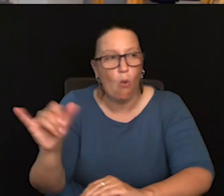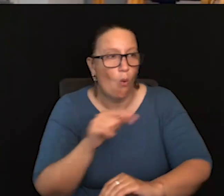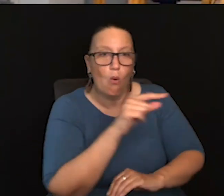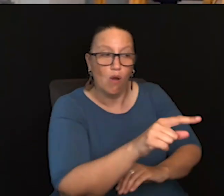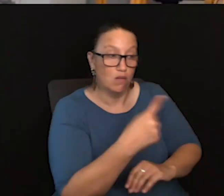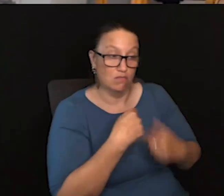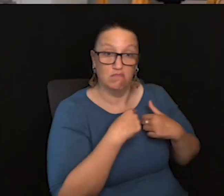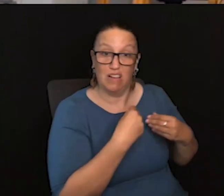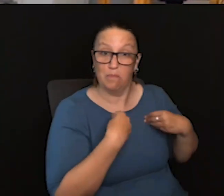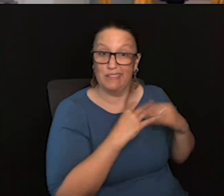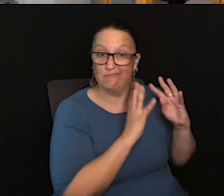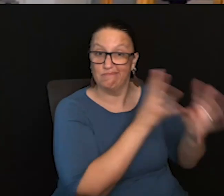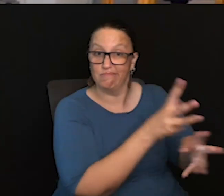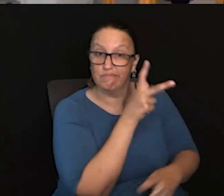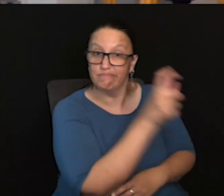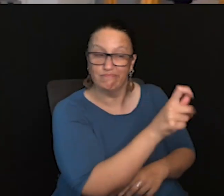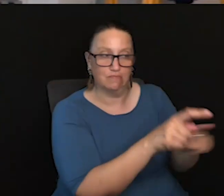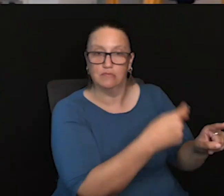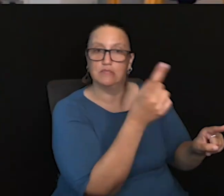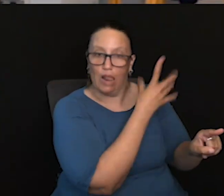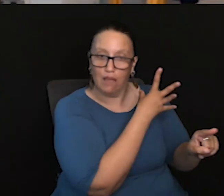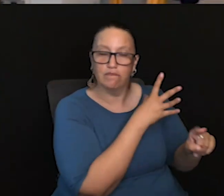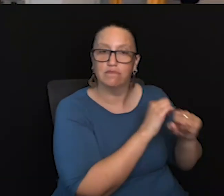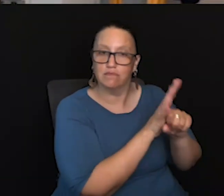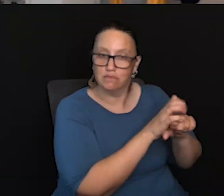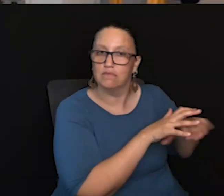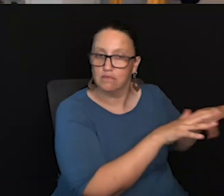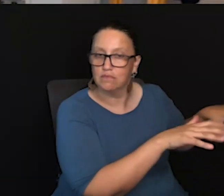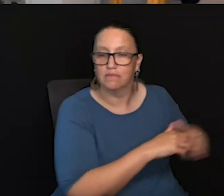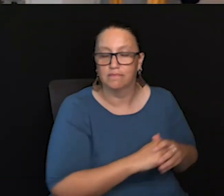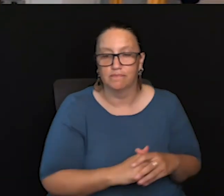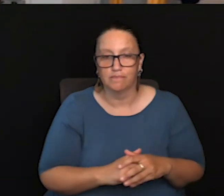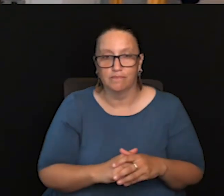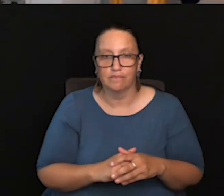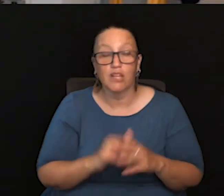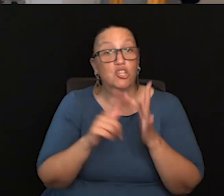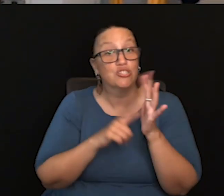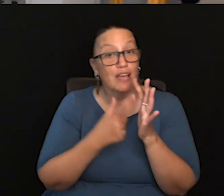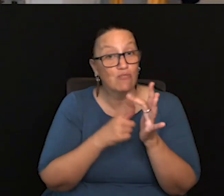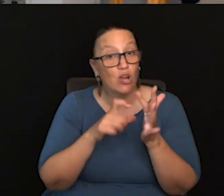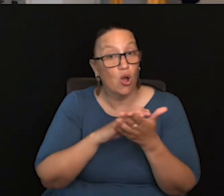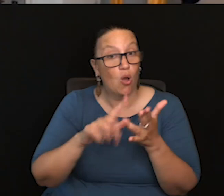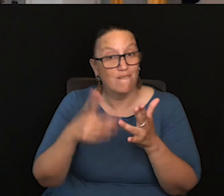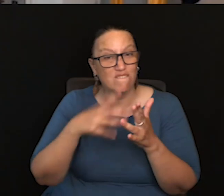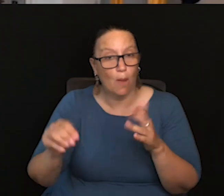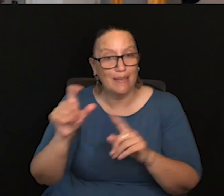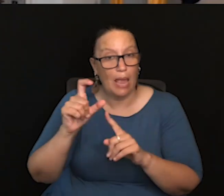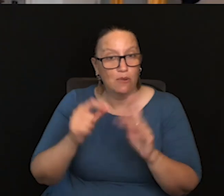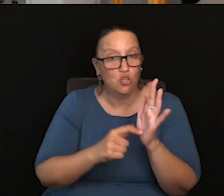which make rapid antigen tests for overseas markets, Ellume and AnteoTech. Have you or the Department engaged with these companies